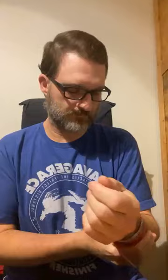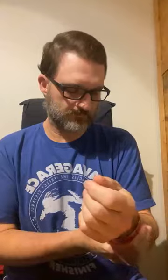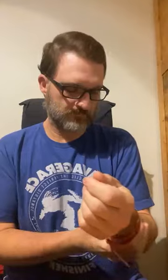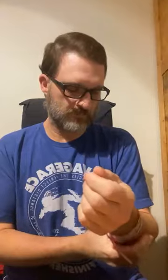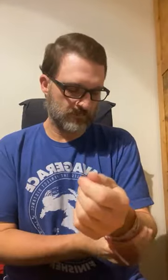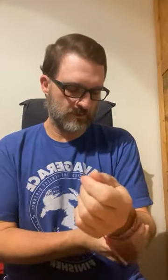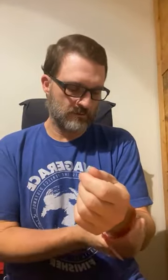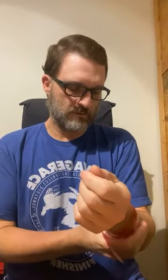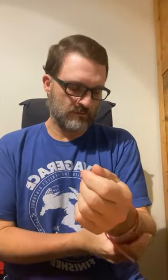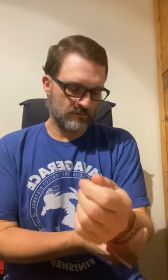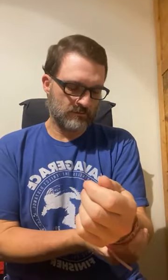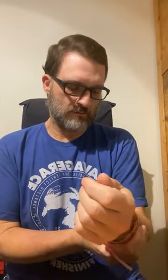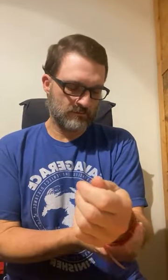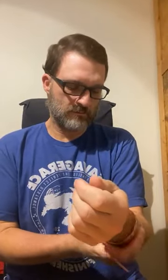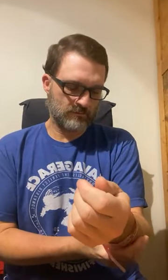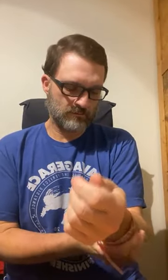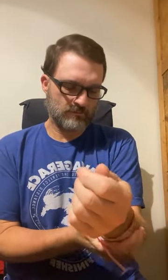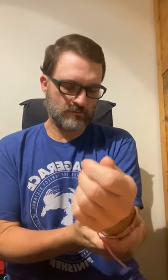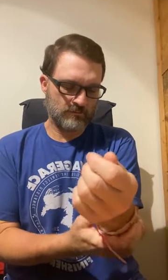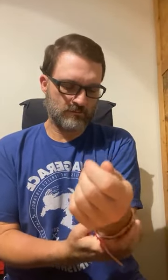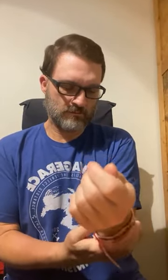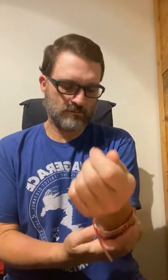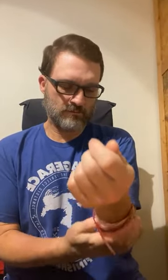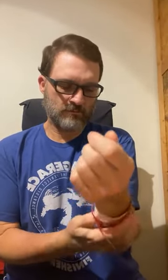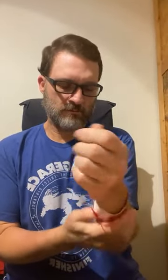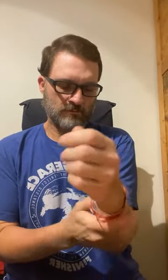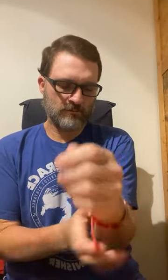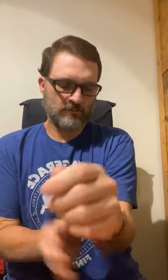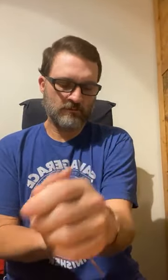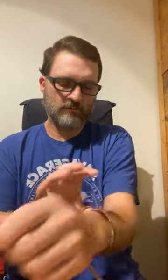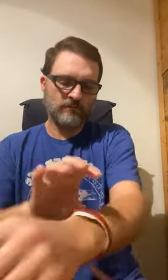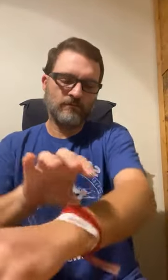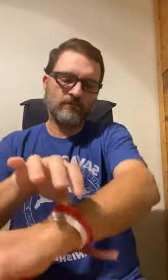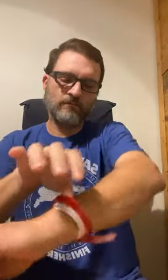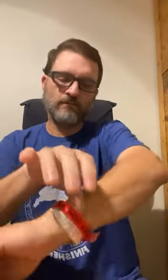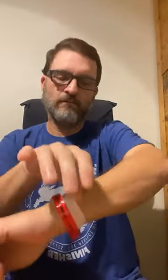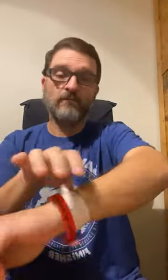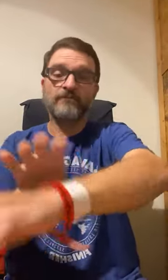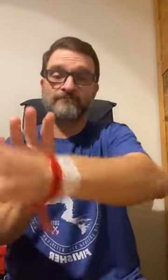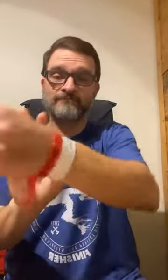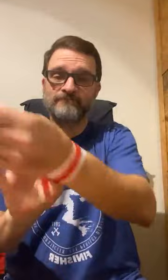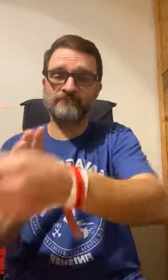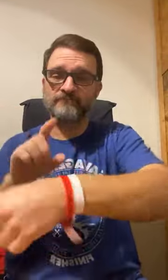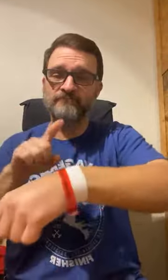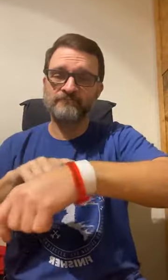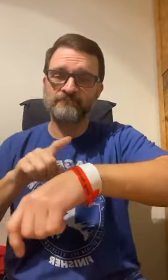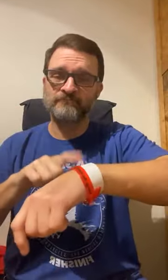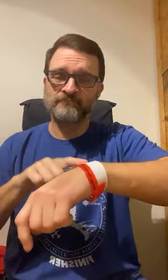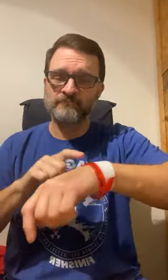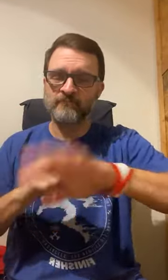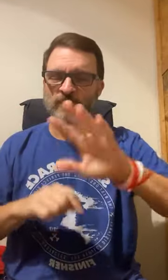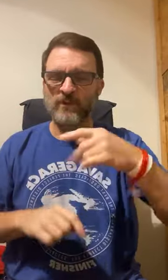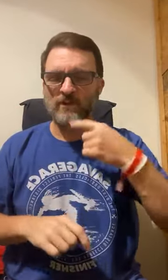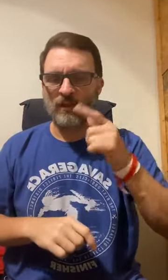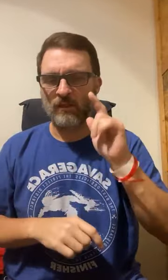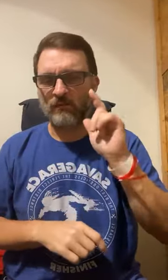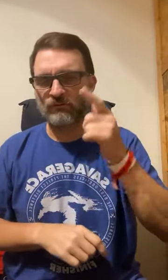I'll tell you about my hospital bracelets later.